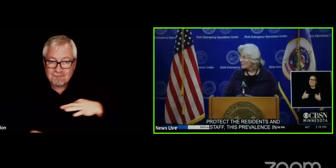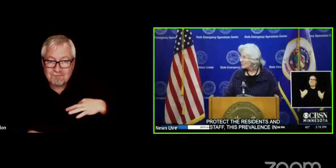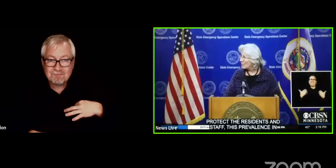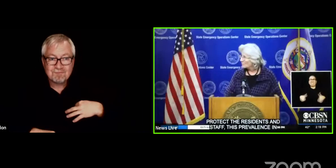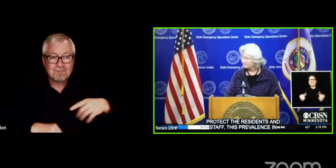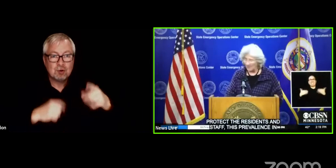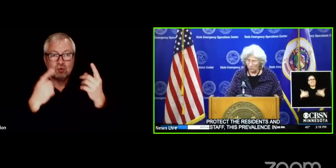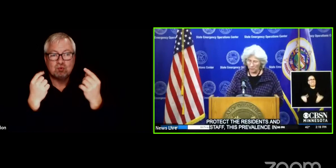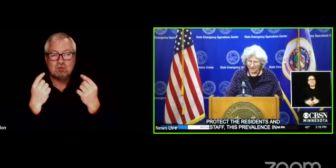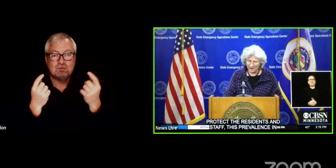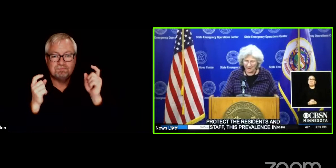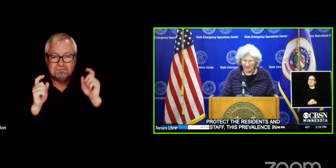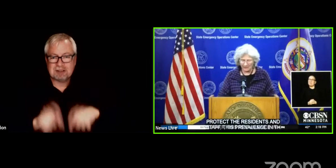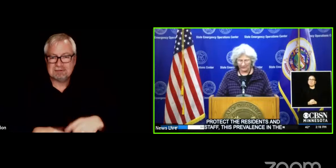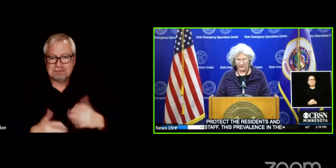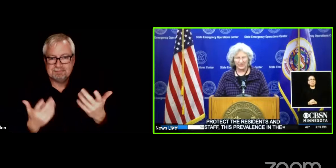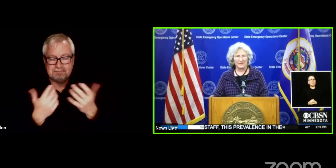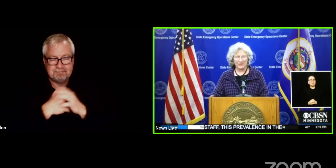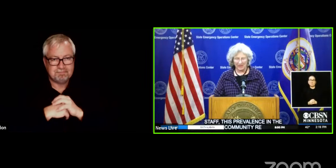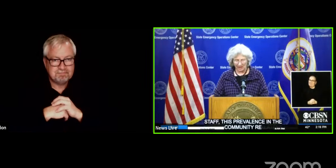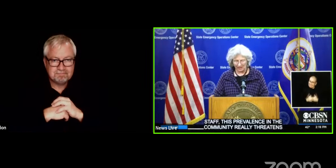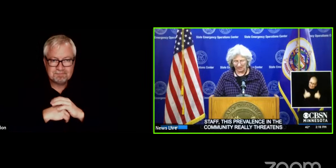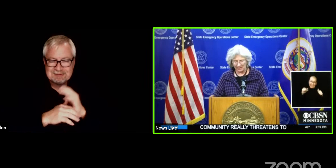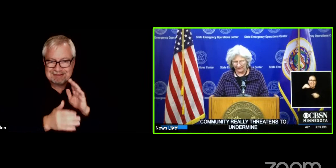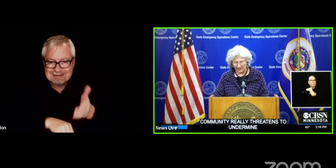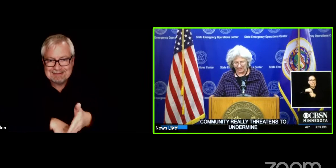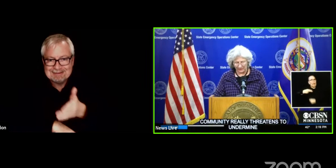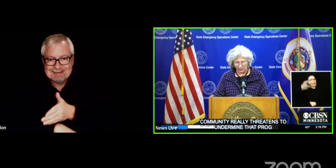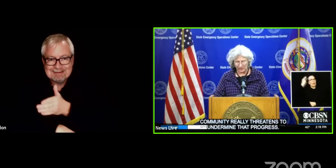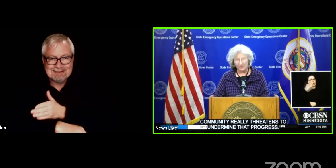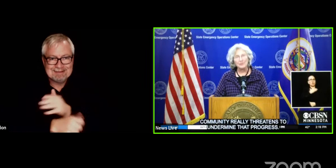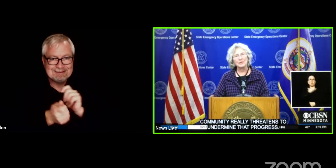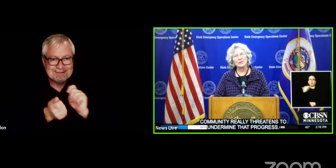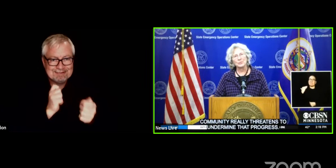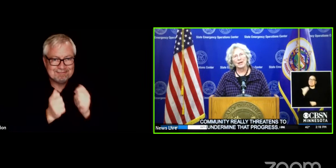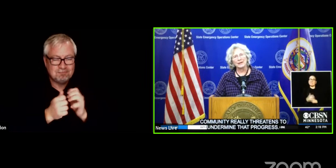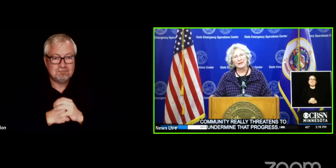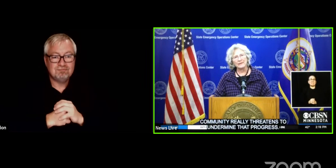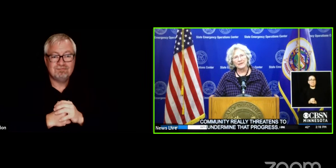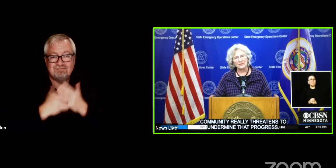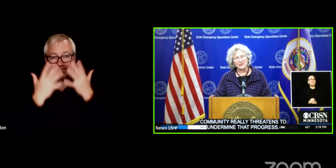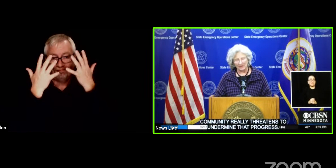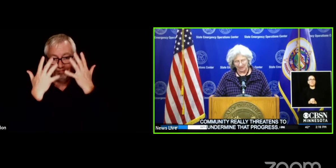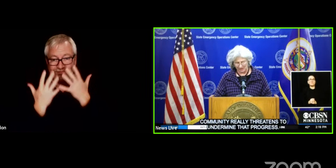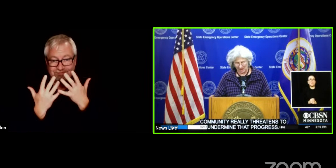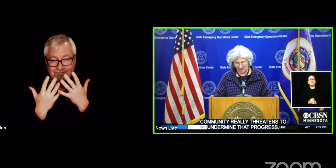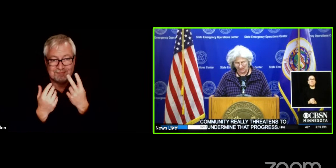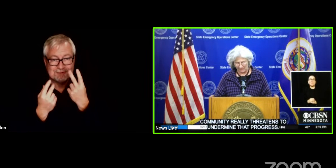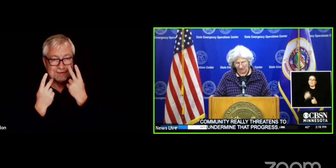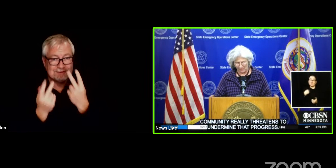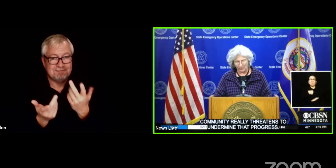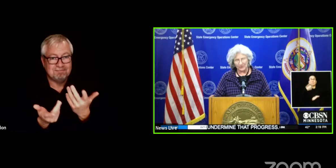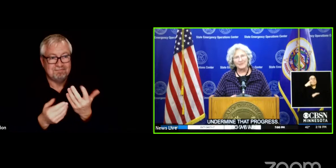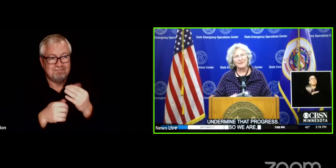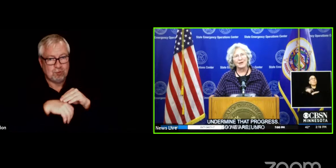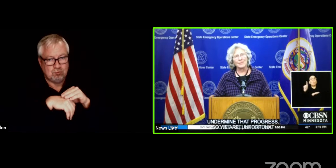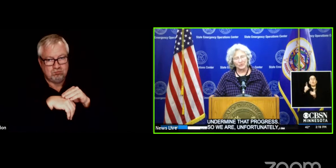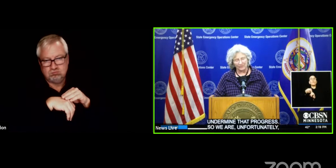SO WE ARE UNFORTUNATELY SEEING THE EFFECTS OF INCREASED COMMUNITY SPREAD IN THESE FACILITIES THAT CARE FOR OUR MOST -- SOME OF OUR MOST